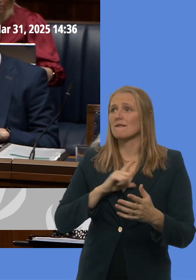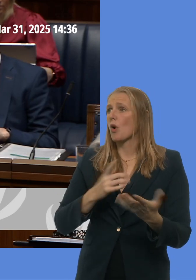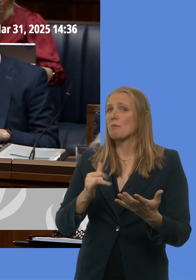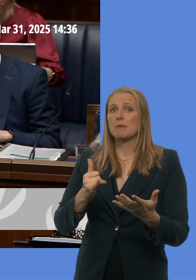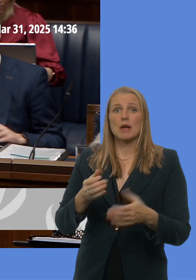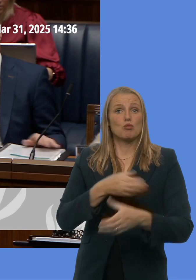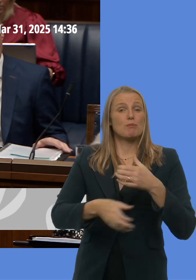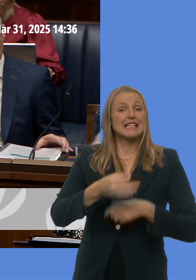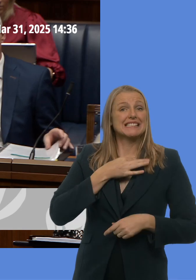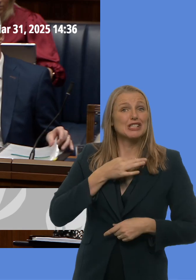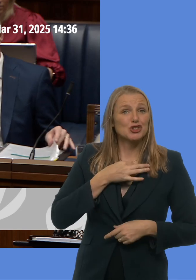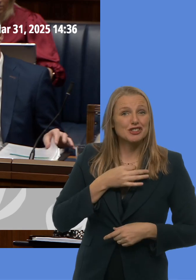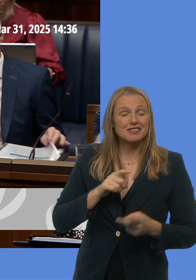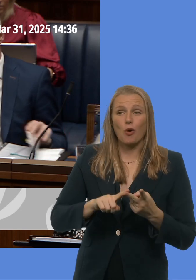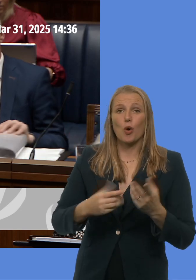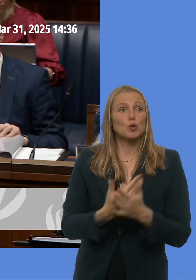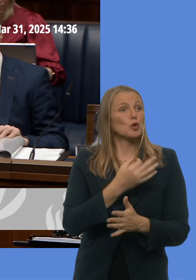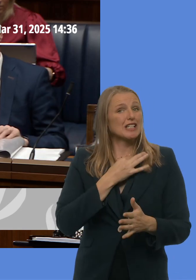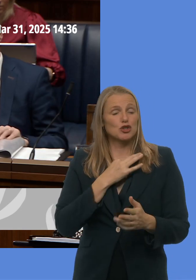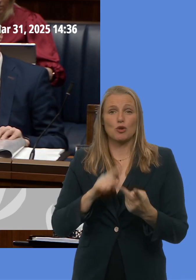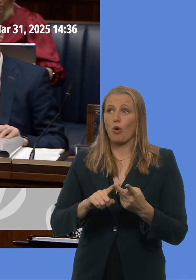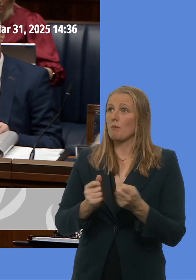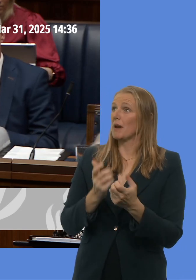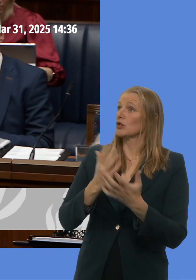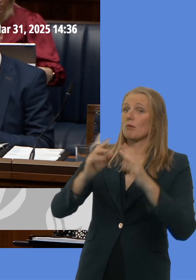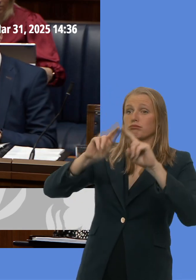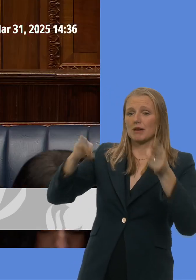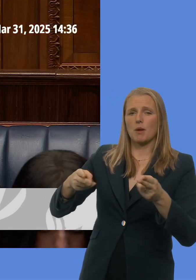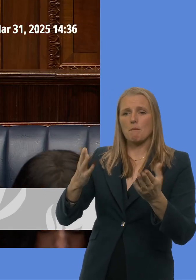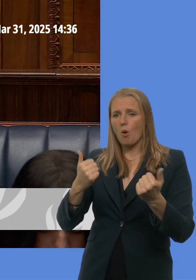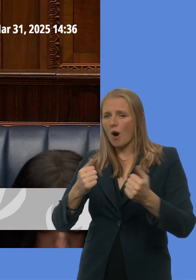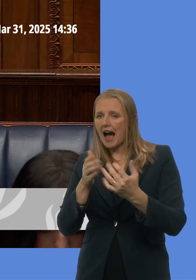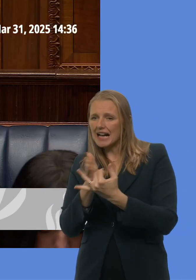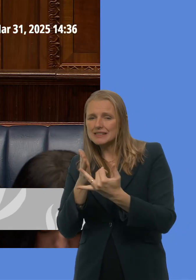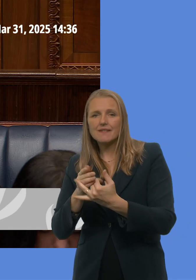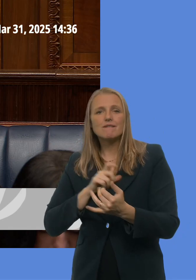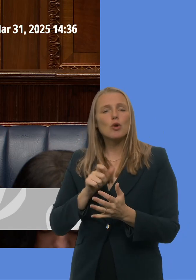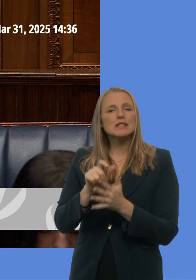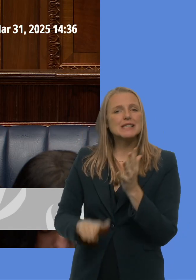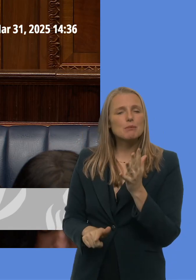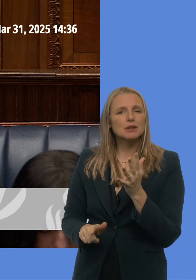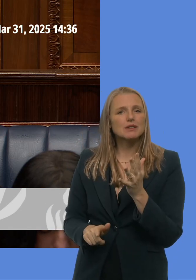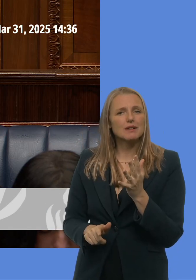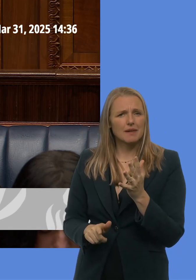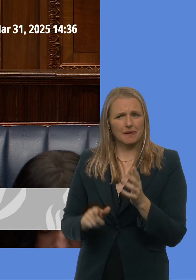kitchen facilities to making their premises more disabled friendly. That is an important issue because of the